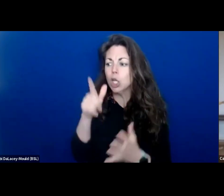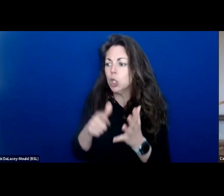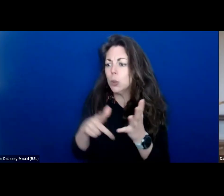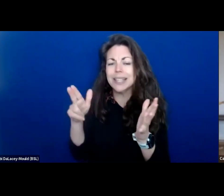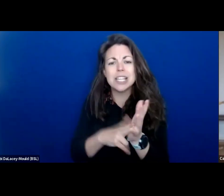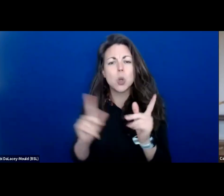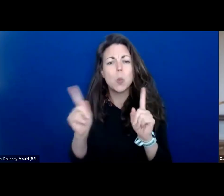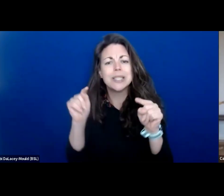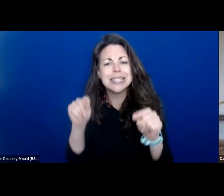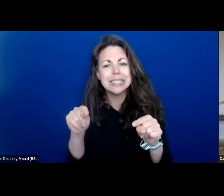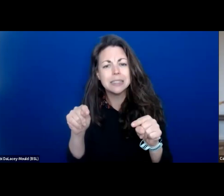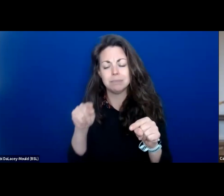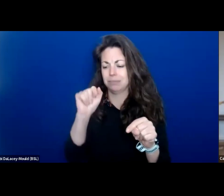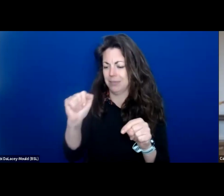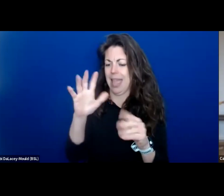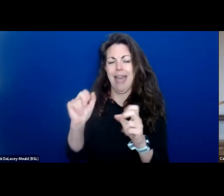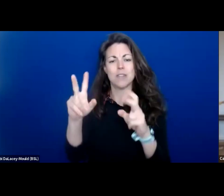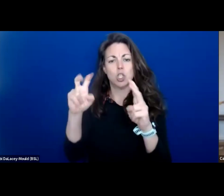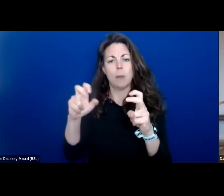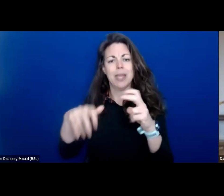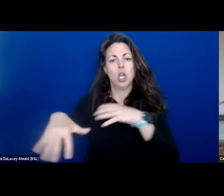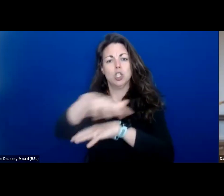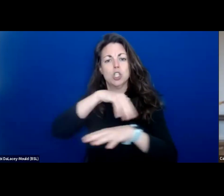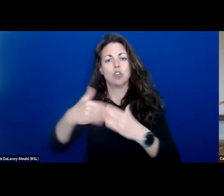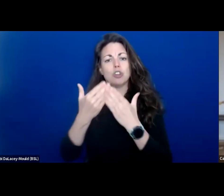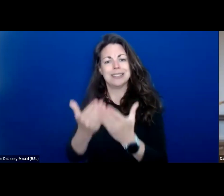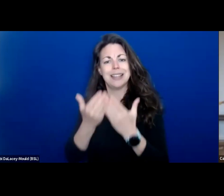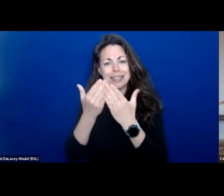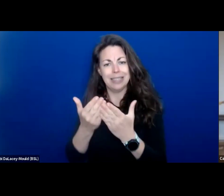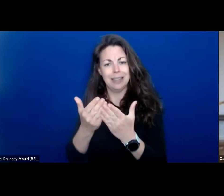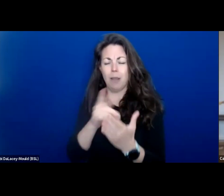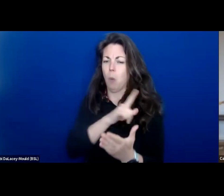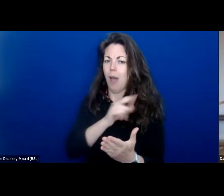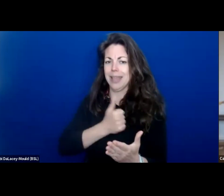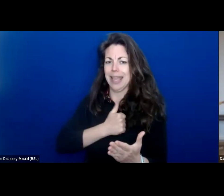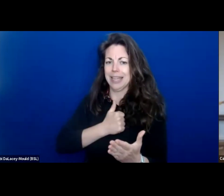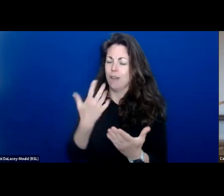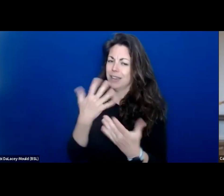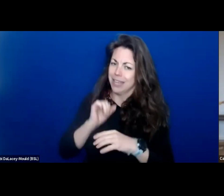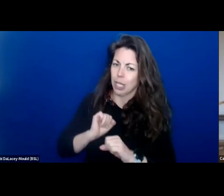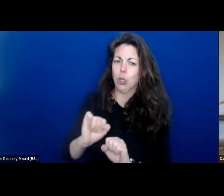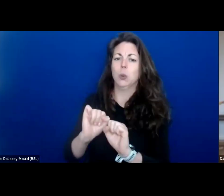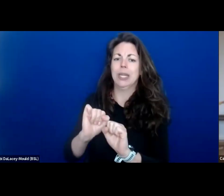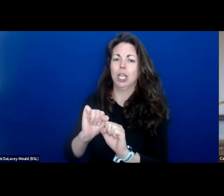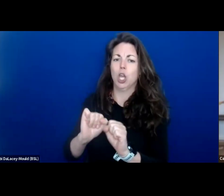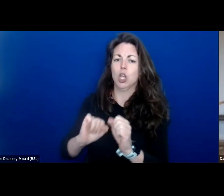Canada has a very unique social justice education system. We learn a lot about social justice around the world